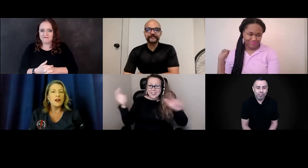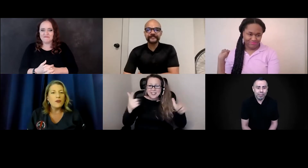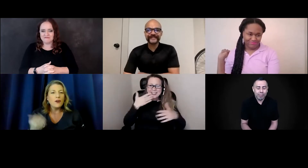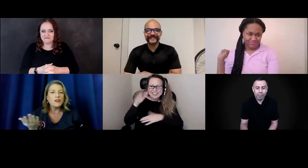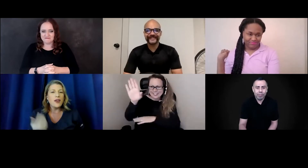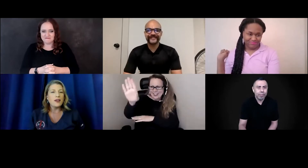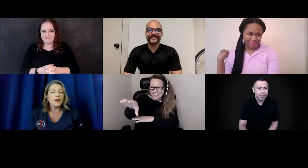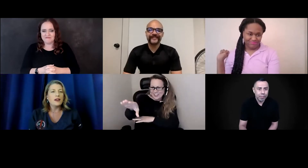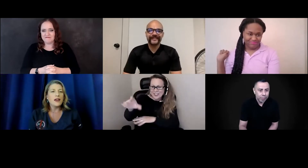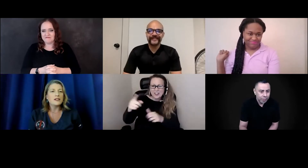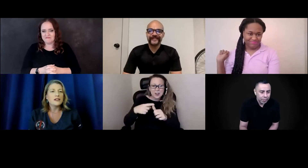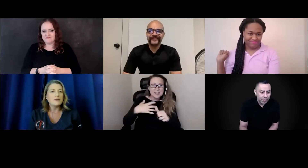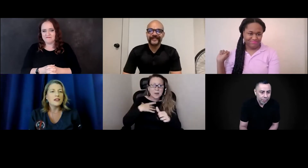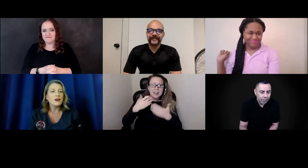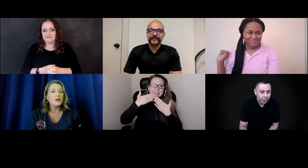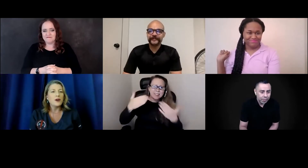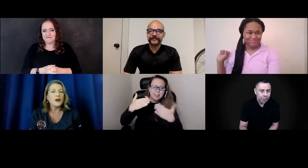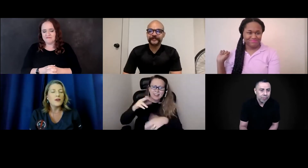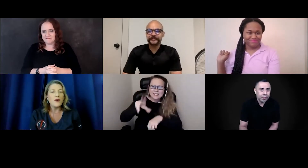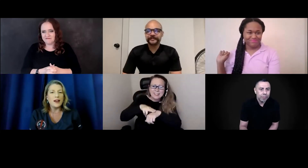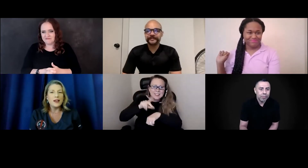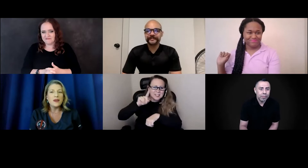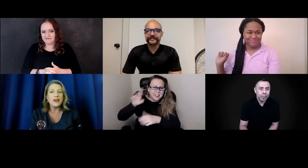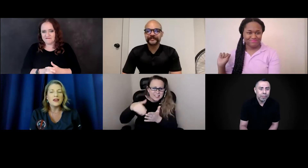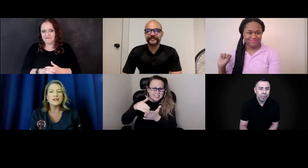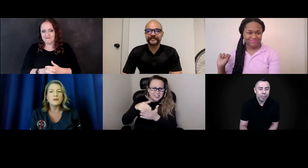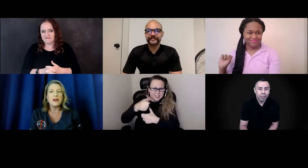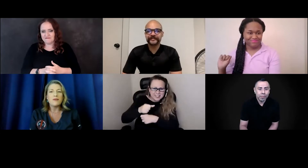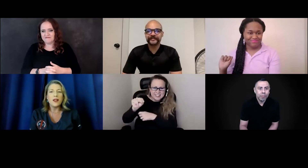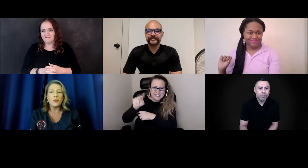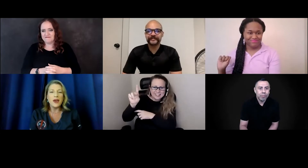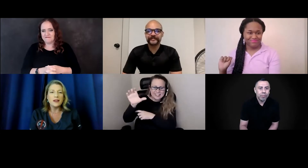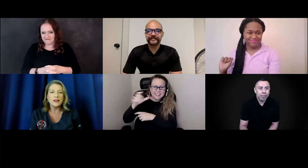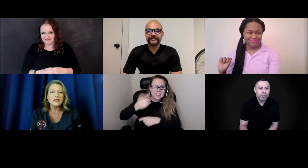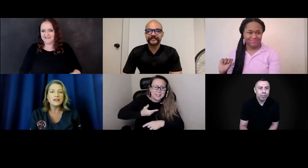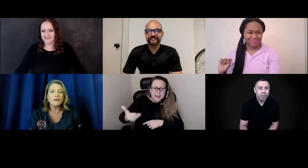I wanted to first thank the national deaf center for inviting me and to my fellow panelists